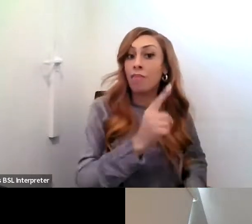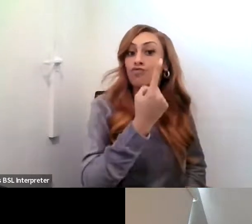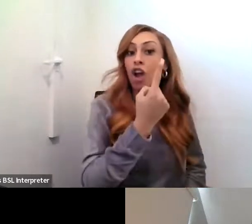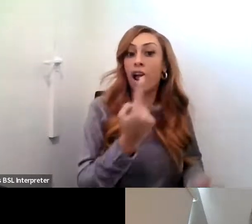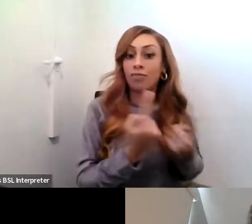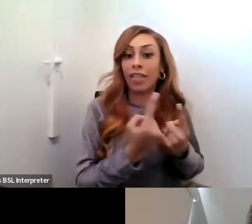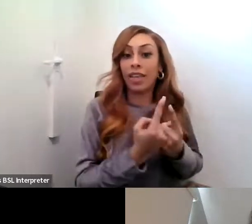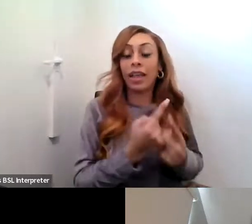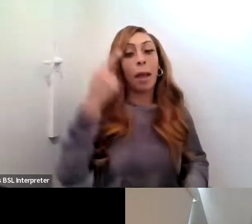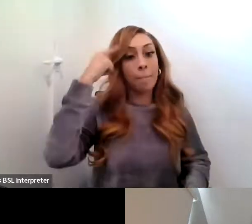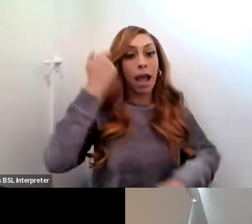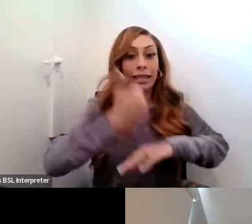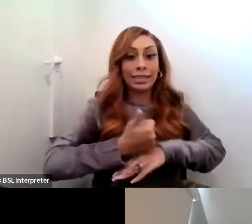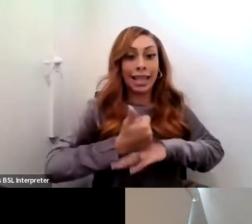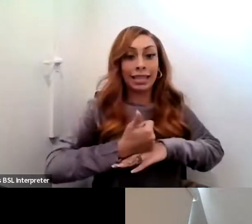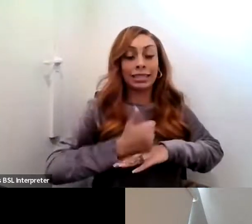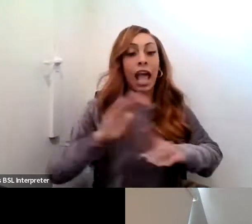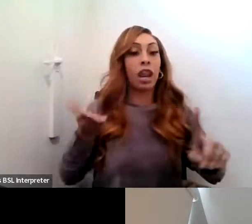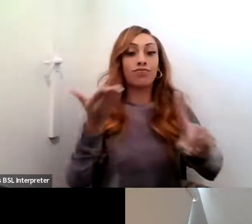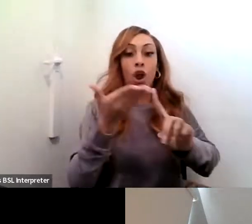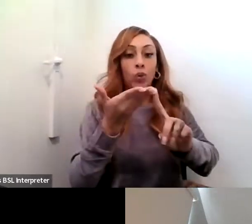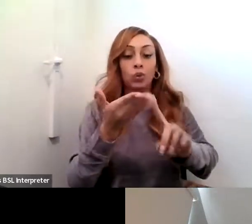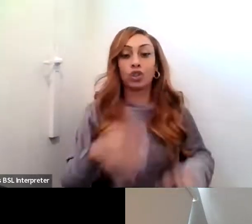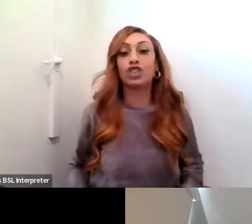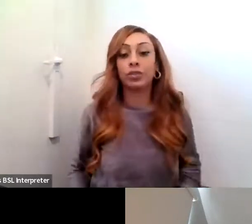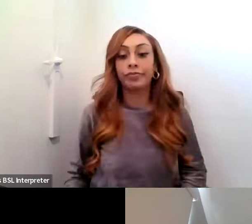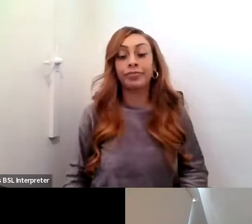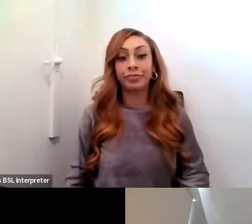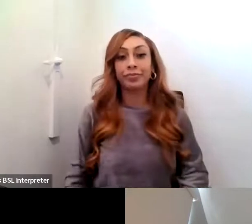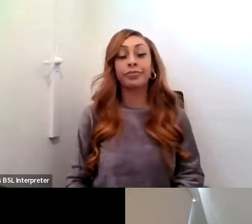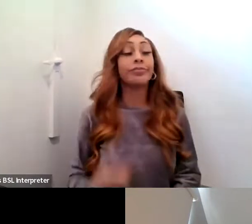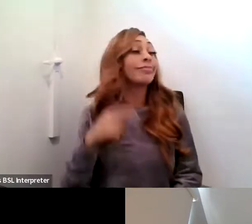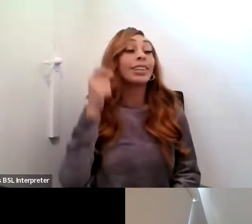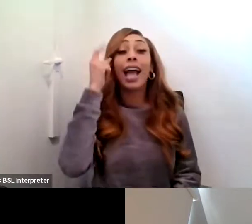is mindset and approach. I completely understand that specific external support